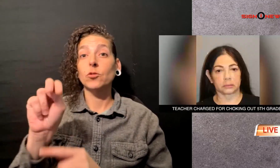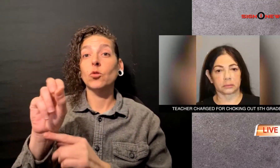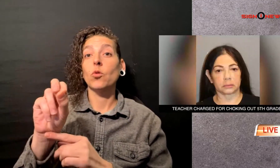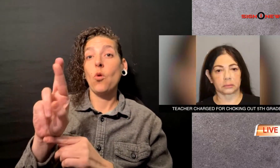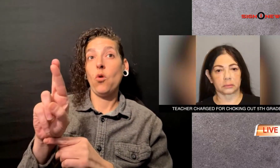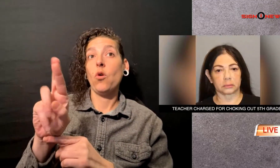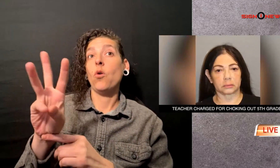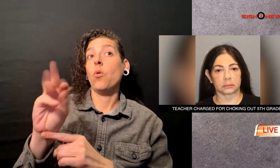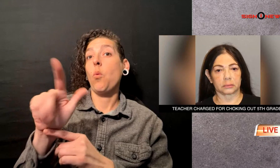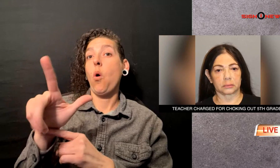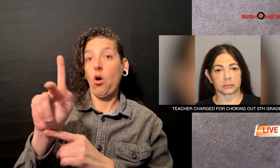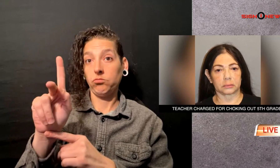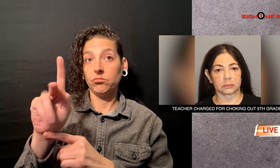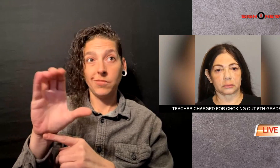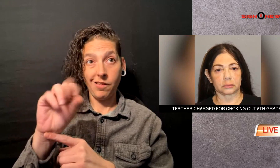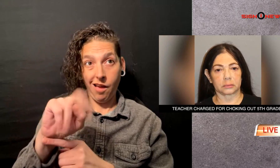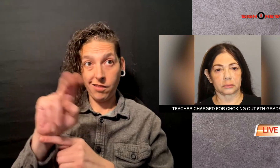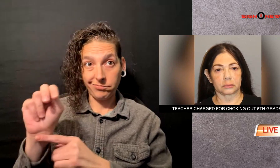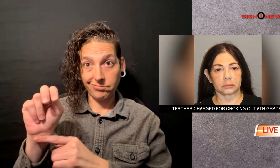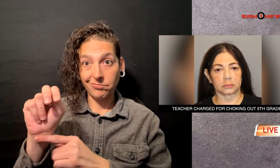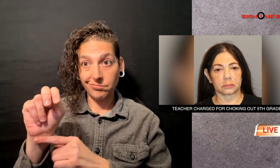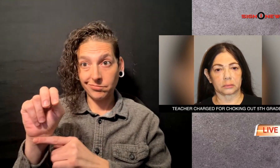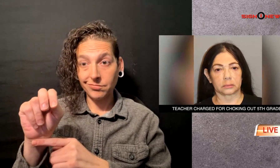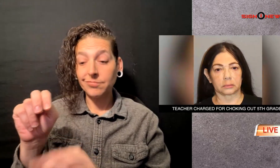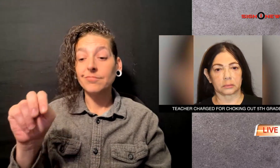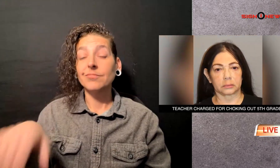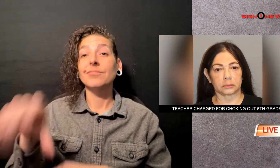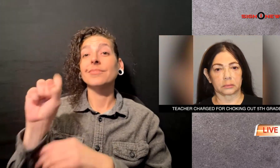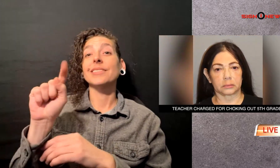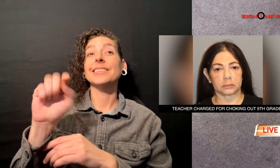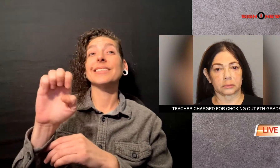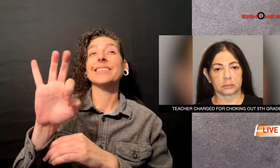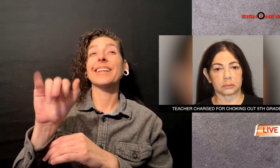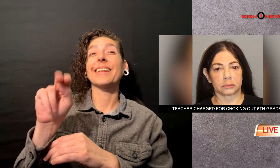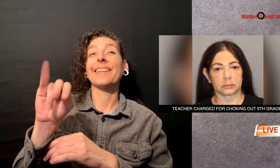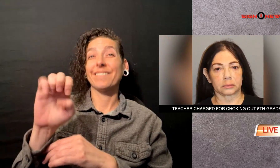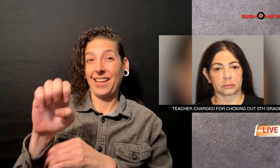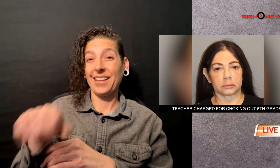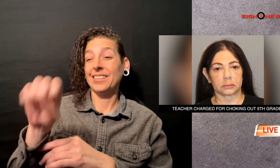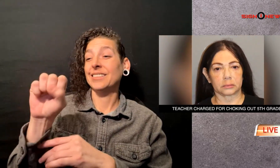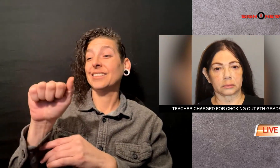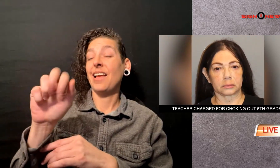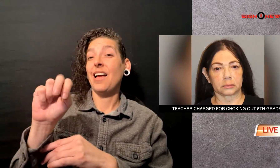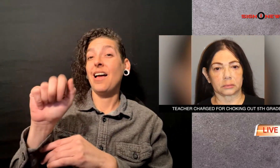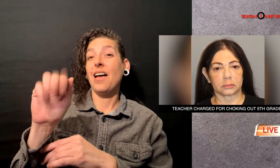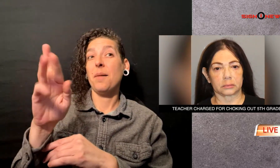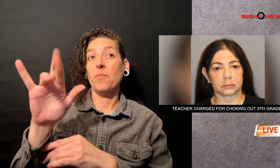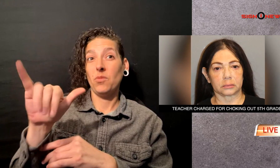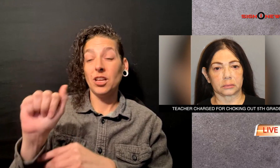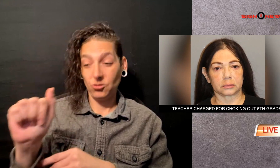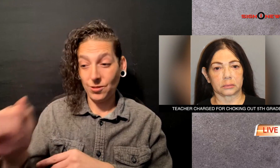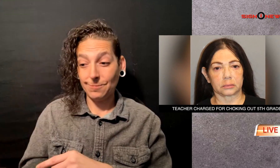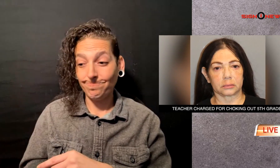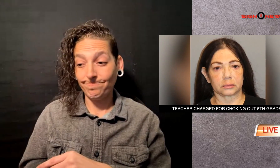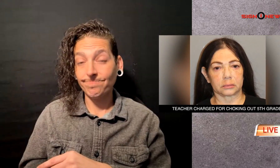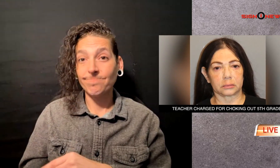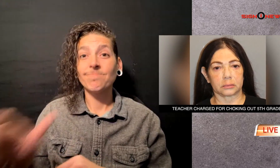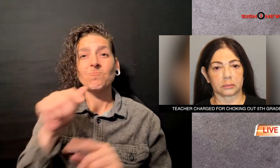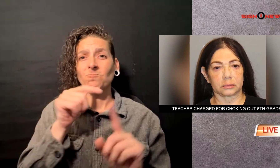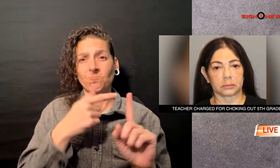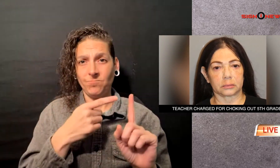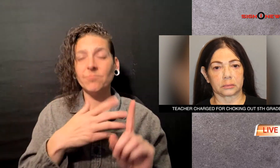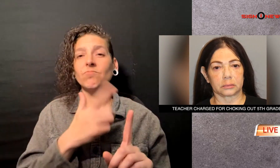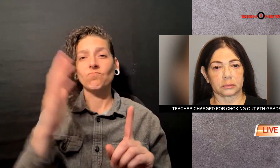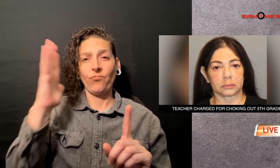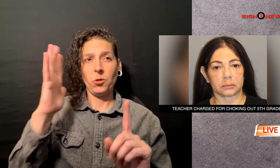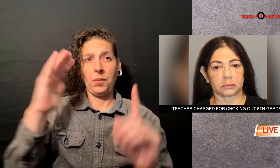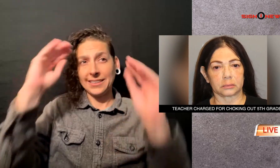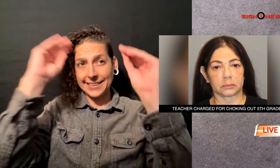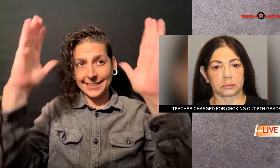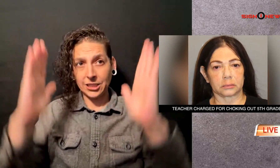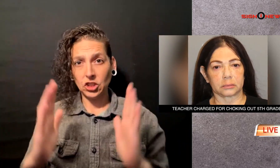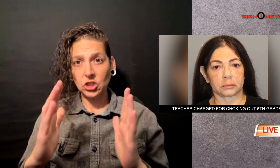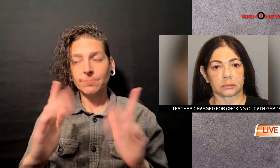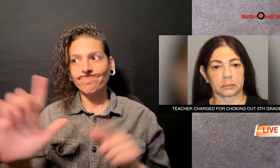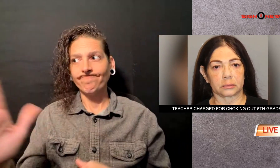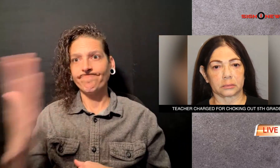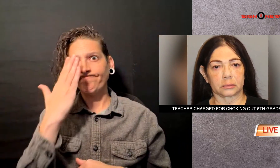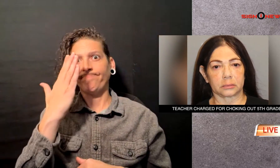according to police in Norwalk Connecticut Stephanie Sanabria a former teacher is